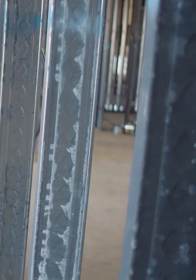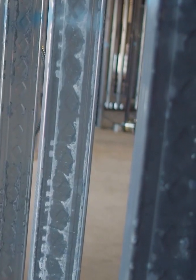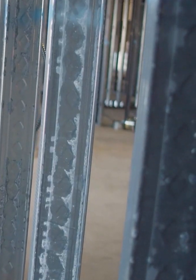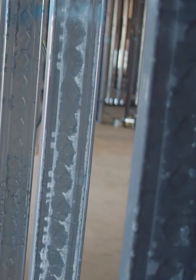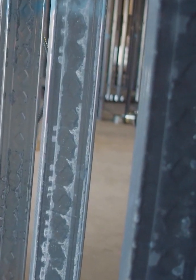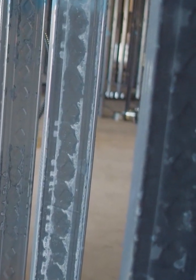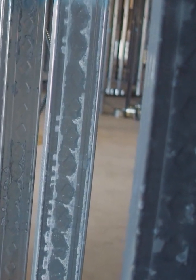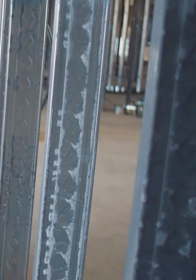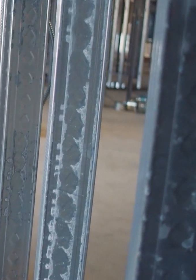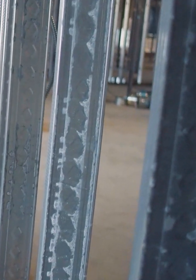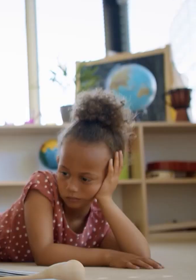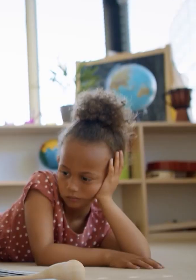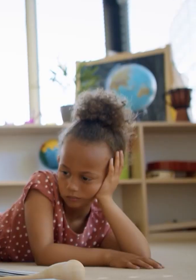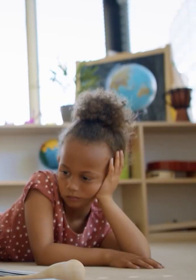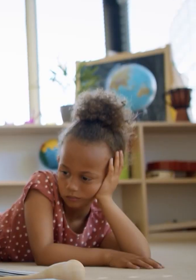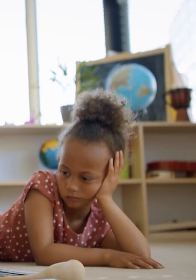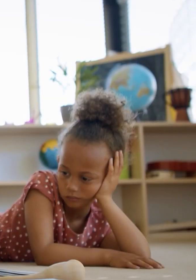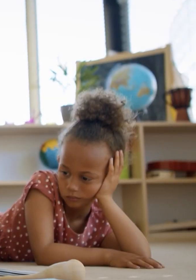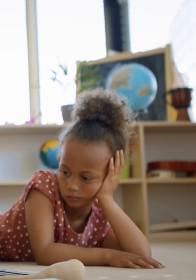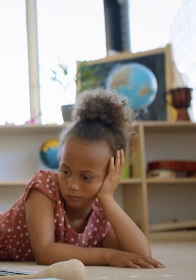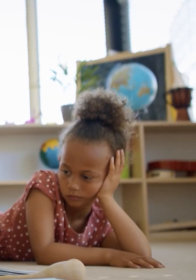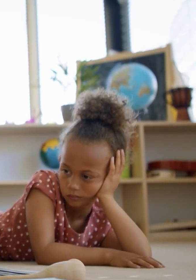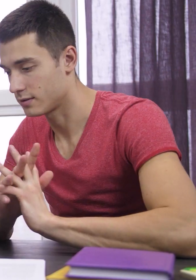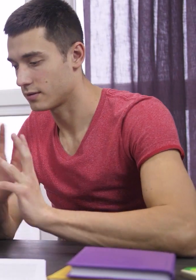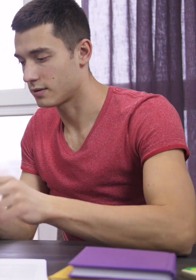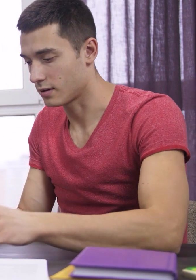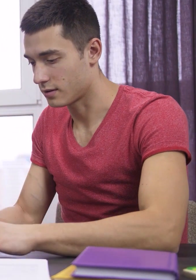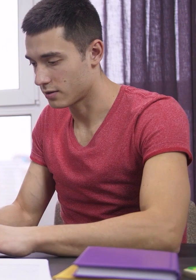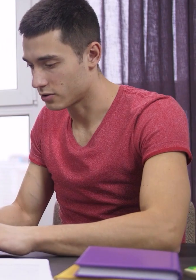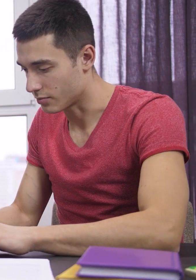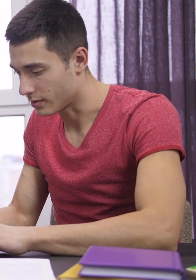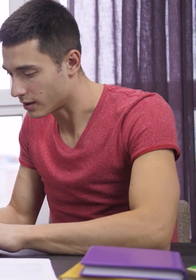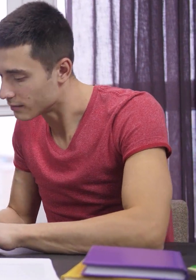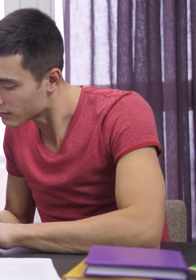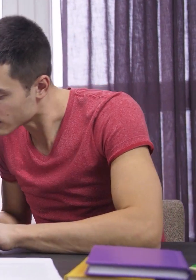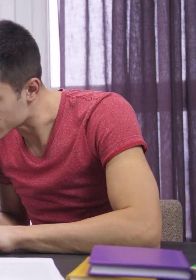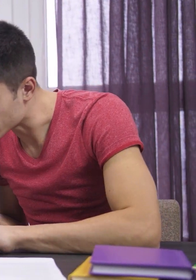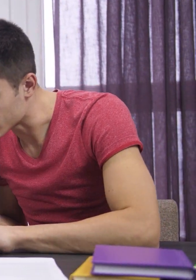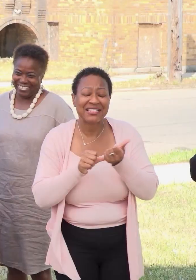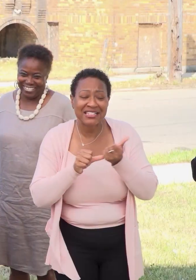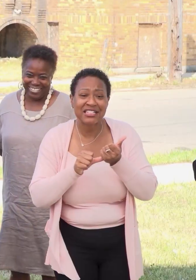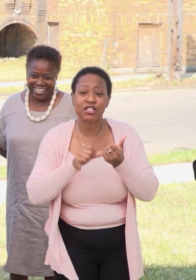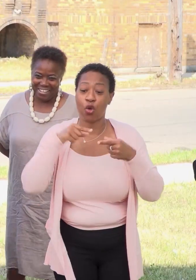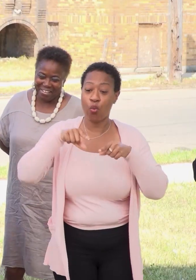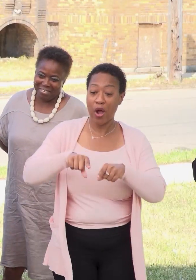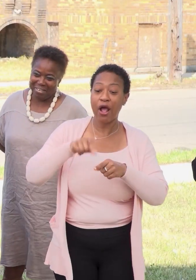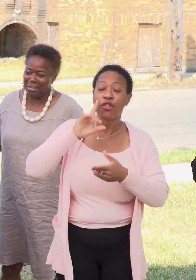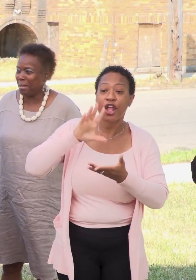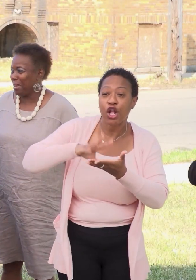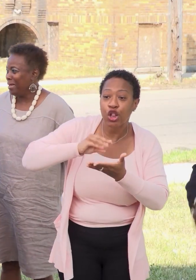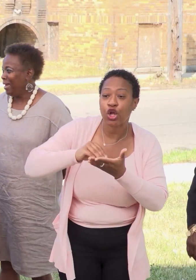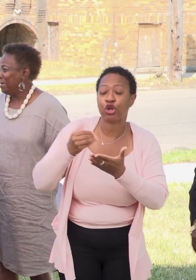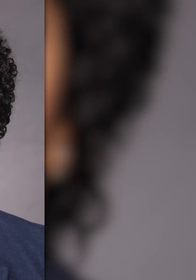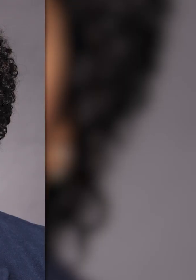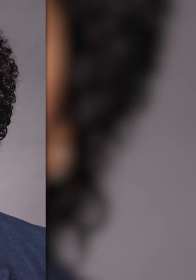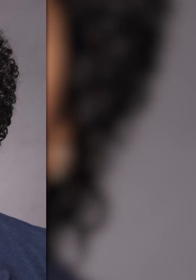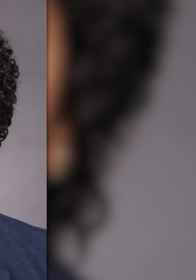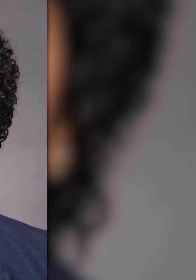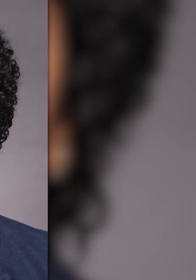WE GIVE THEM TRANSITION CHILD CARE OR HOUSING ASSISTANCE AS THEY LEARN IT THE NEXT DAY I SAT WITH COUNCIL MEMBER LETICIA